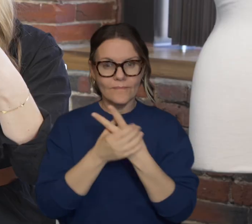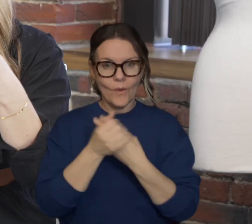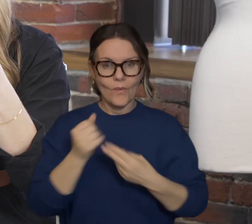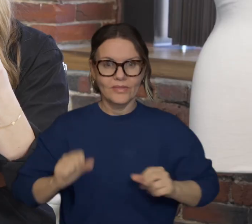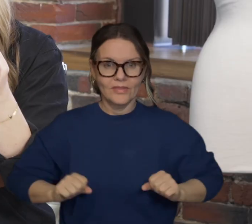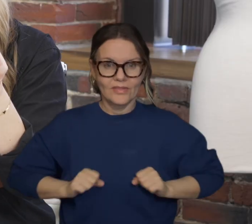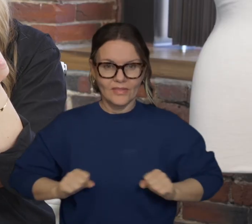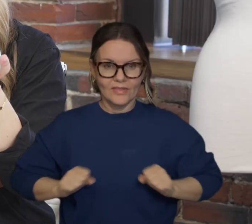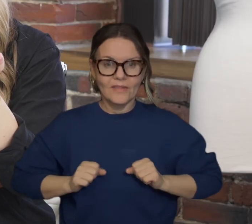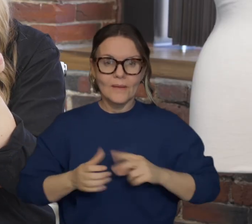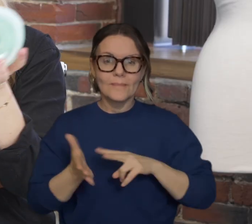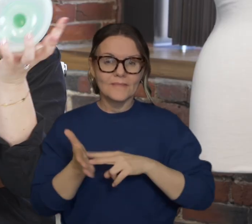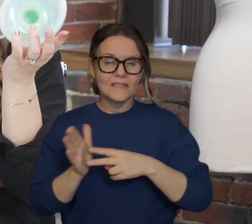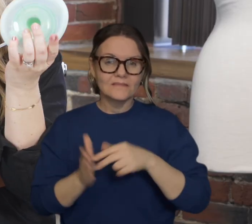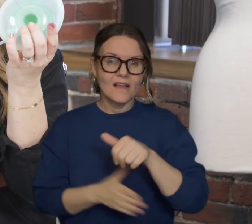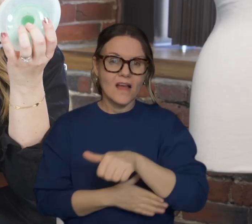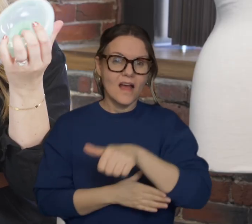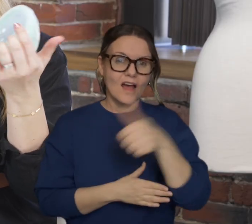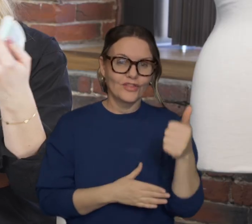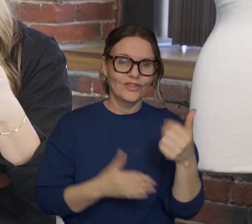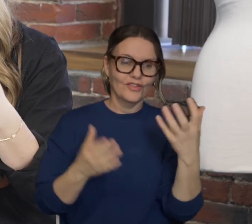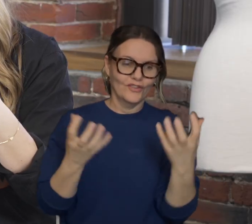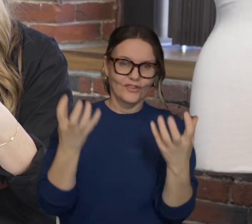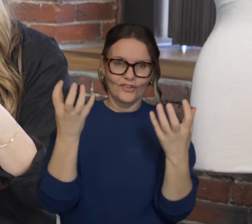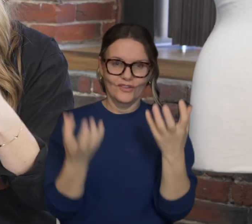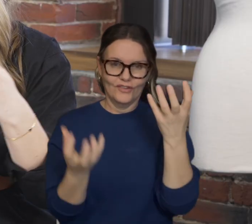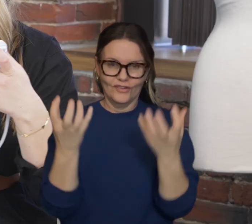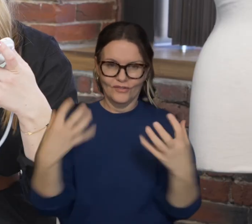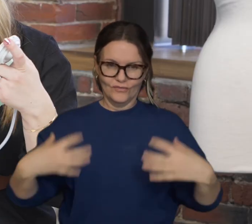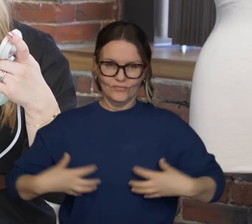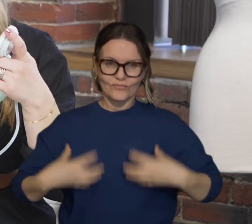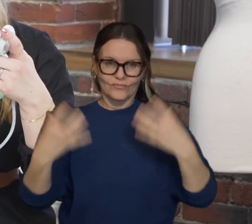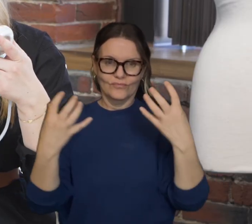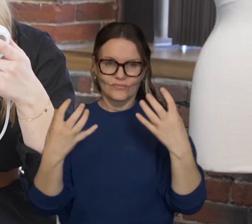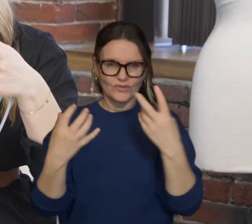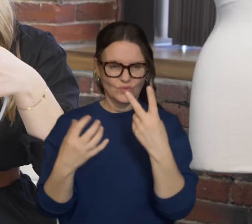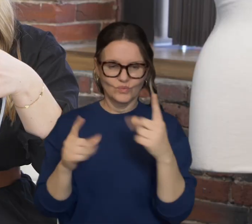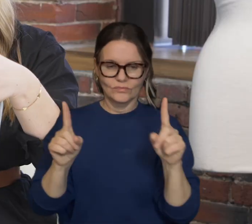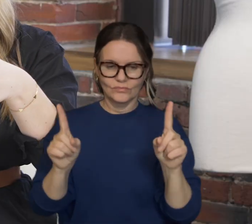if you're double pumping you're going to connect the other side to another cup that's available